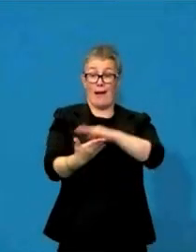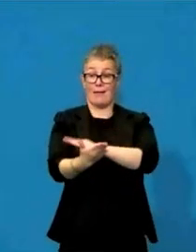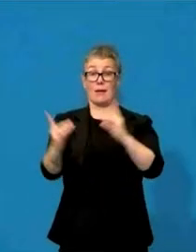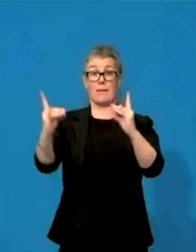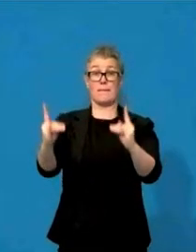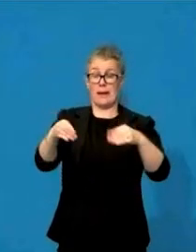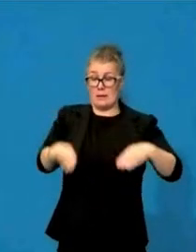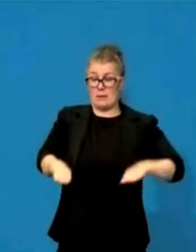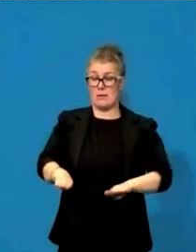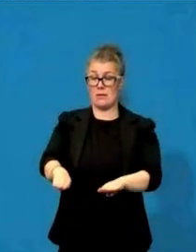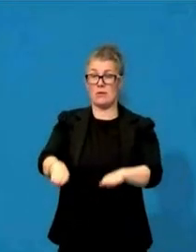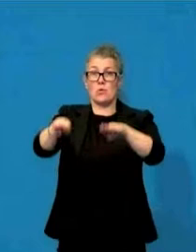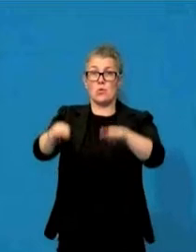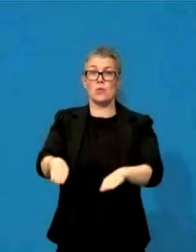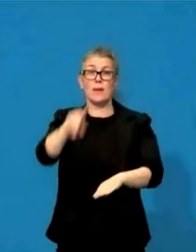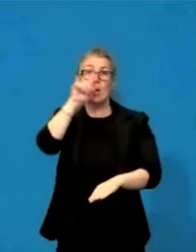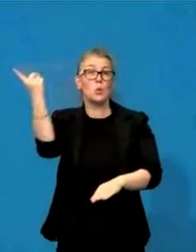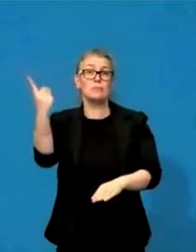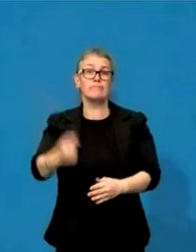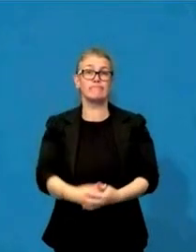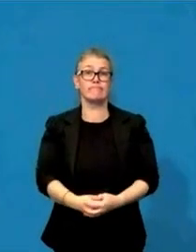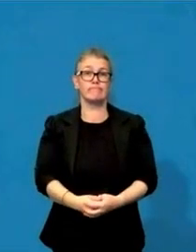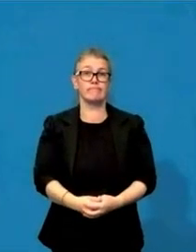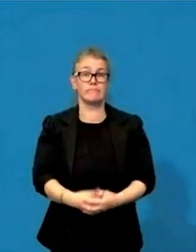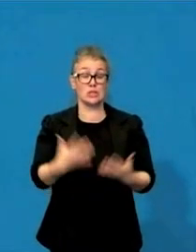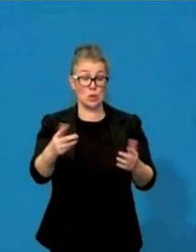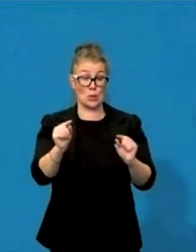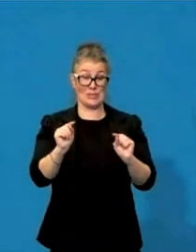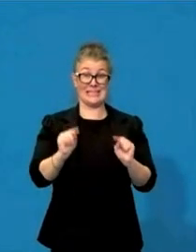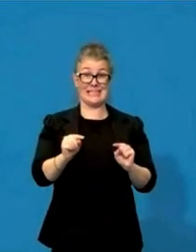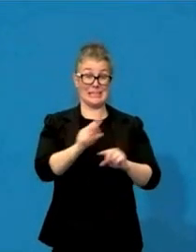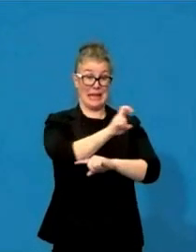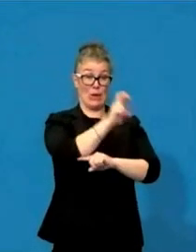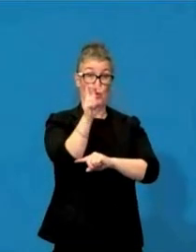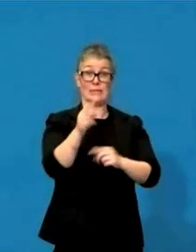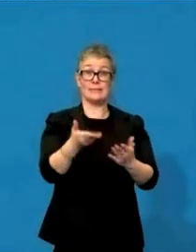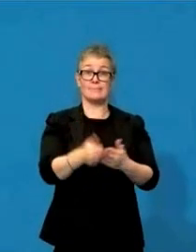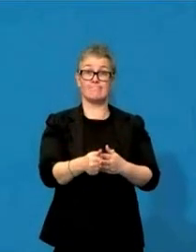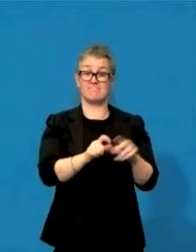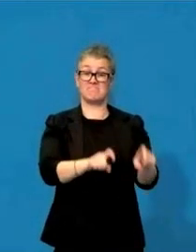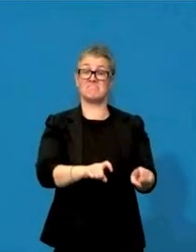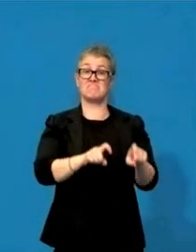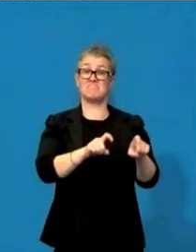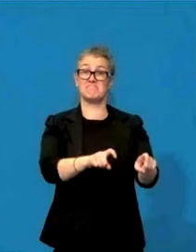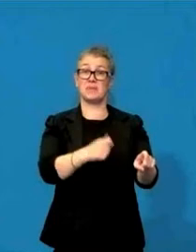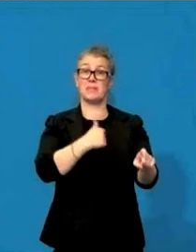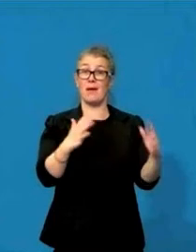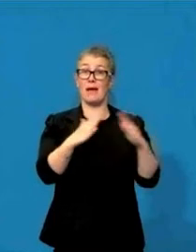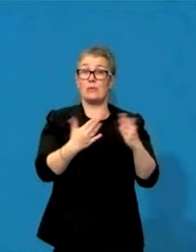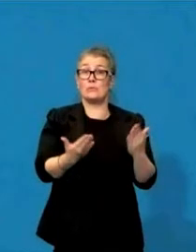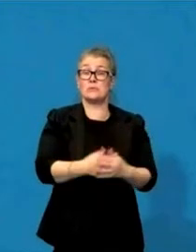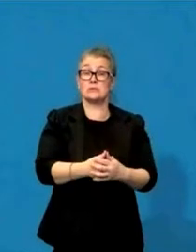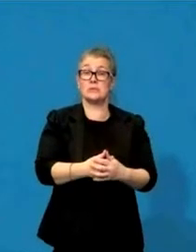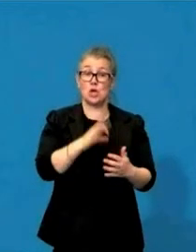bed as well. So, that hoist is sitting at my place not being used at this stage.